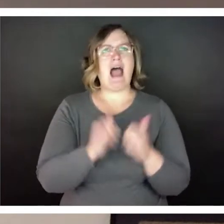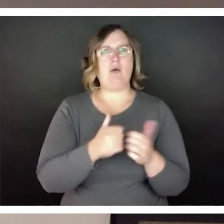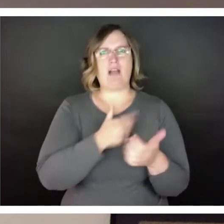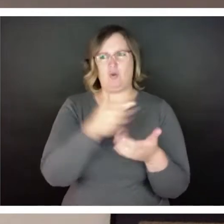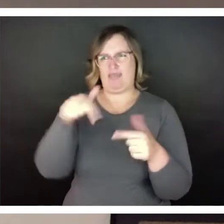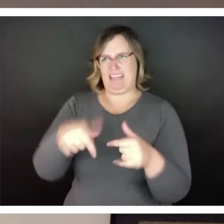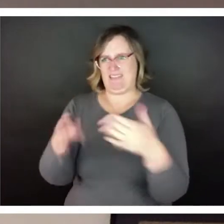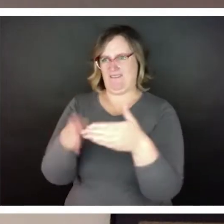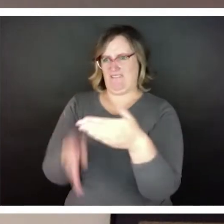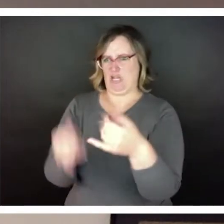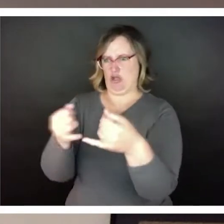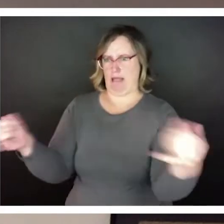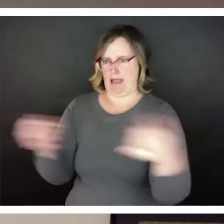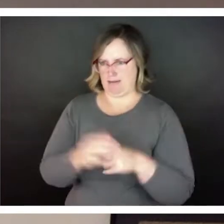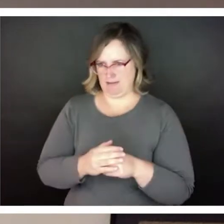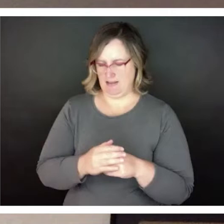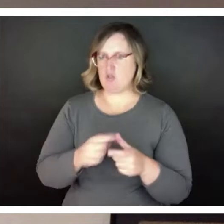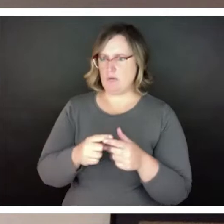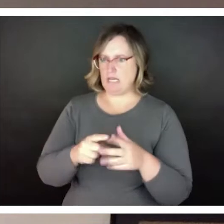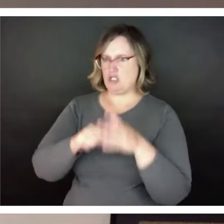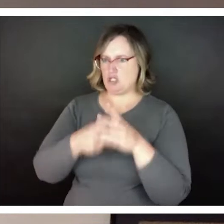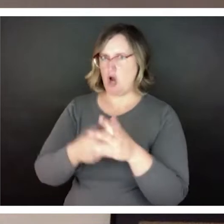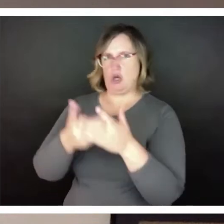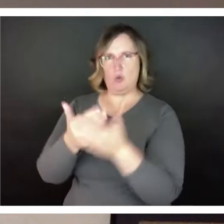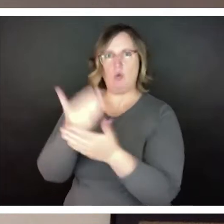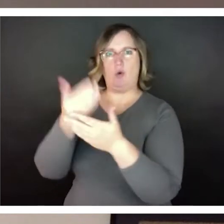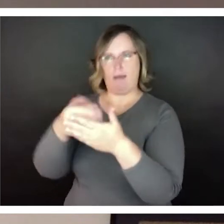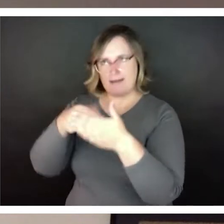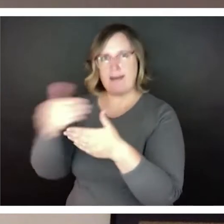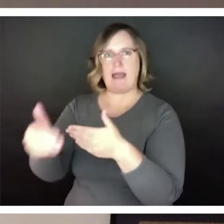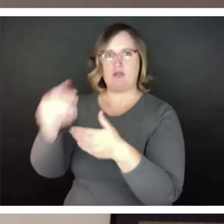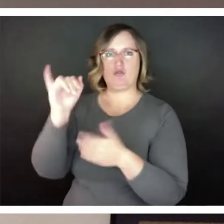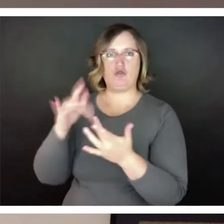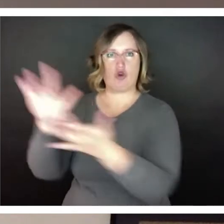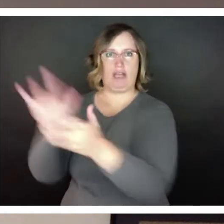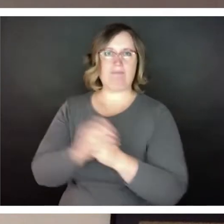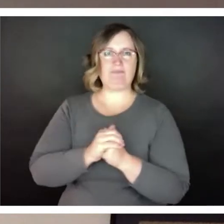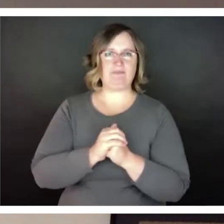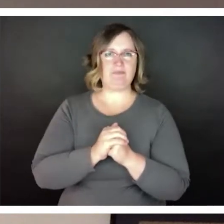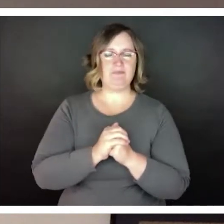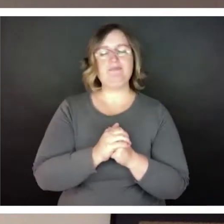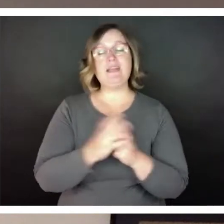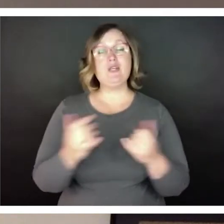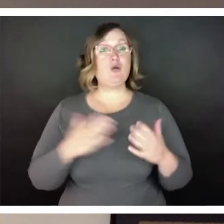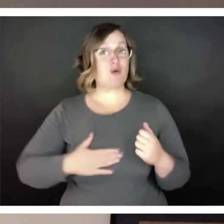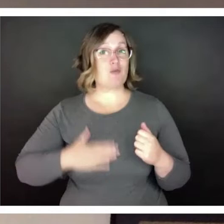so that we may begin anew on our next hero's journey. So please, in this moment, bring to mind all those